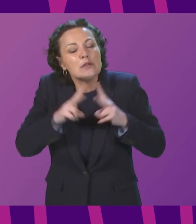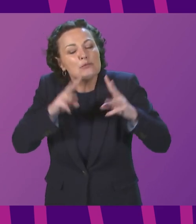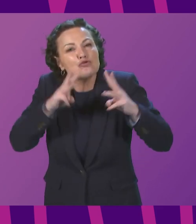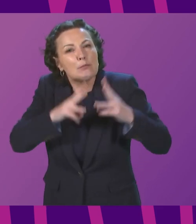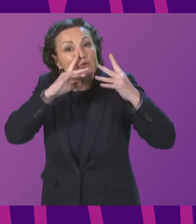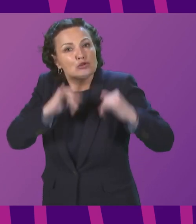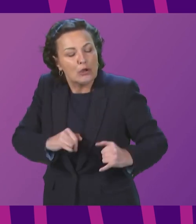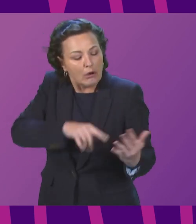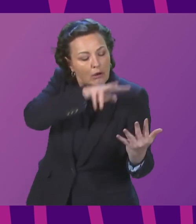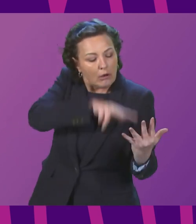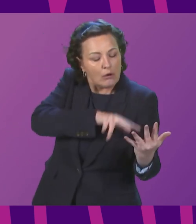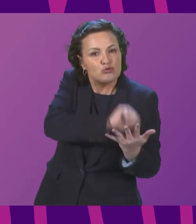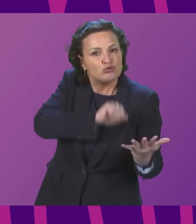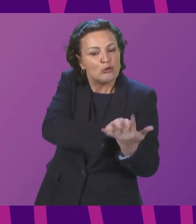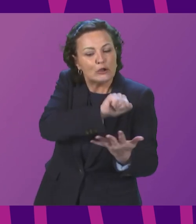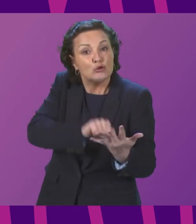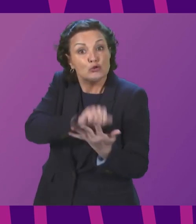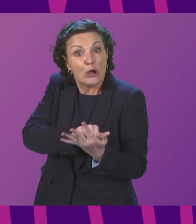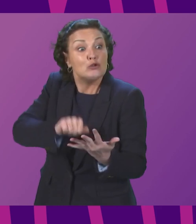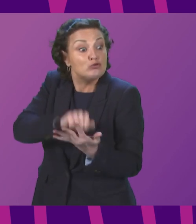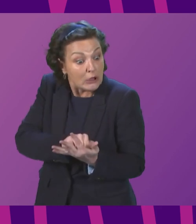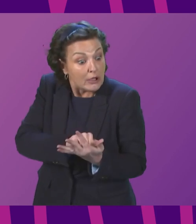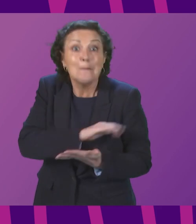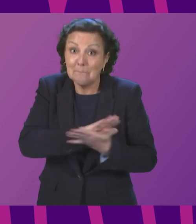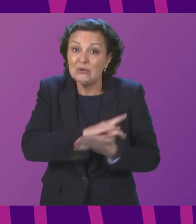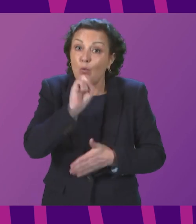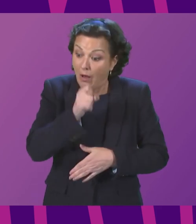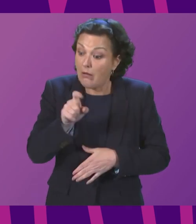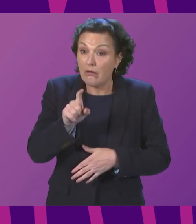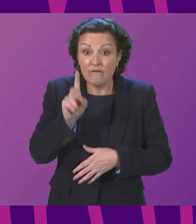can have confidence in. It will be published on Friday, because that is when Public Health